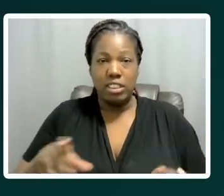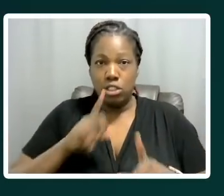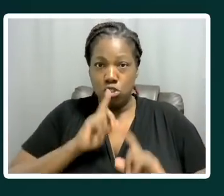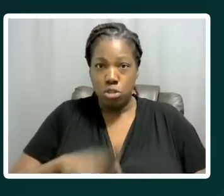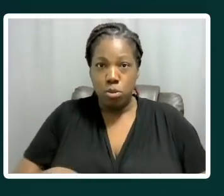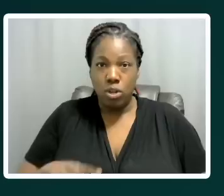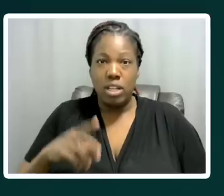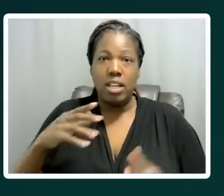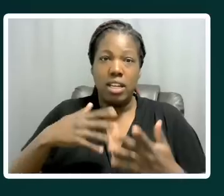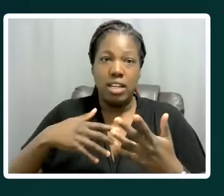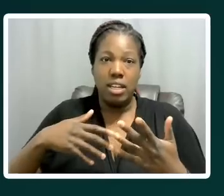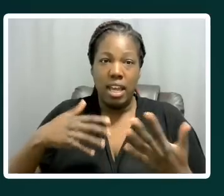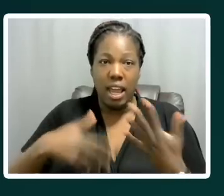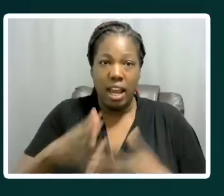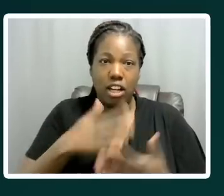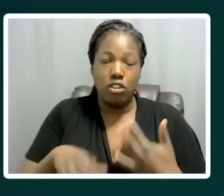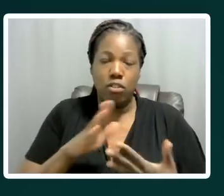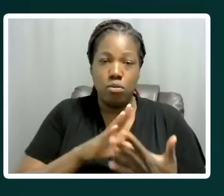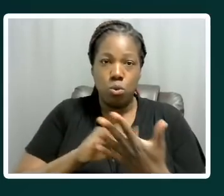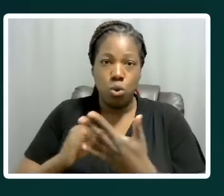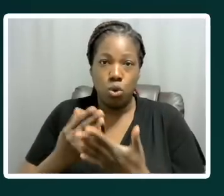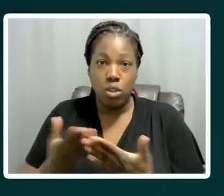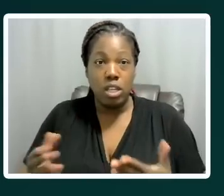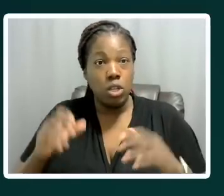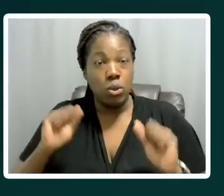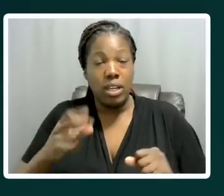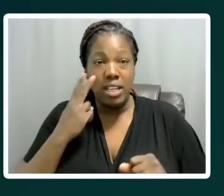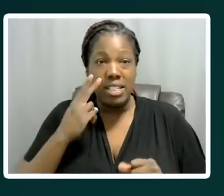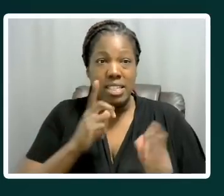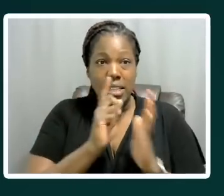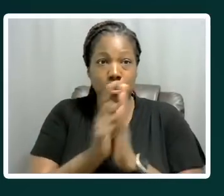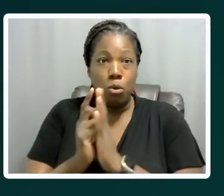to their learning goal. We're able to see these moments of learning through this interactivity,